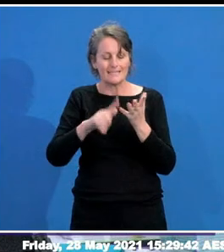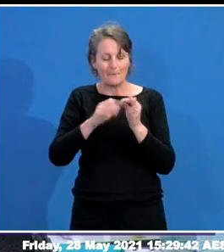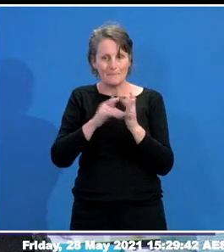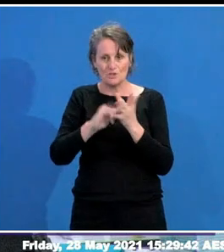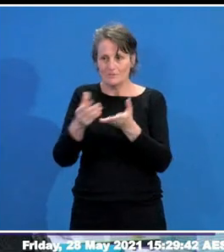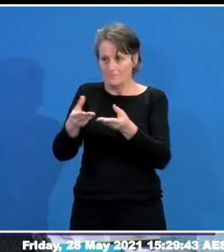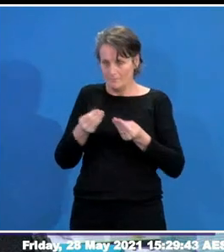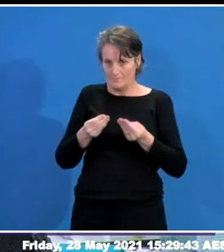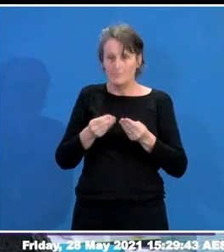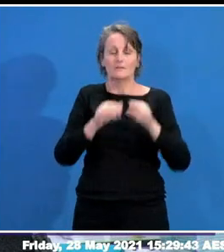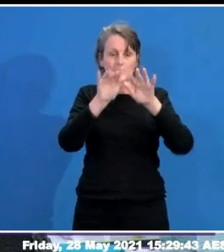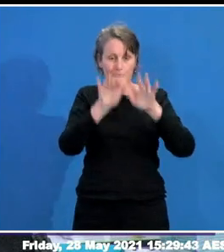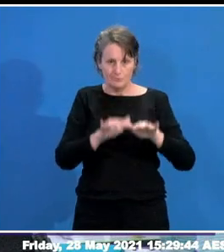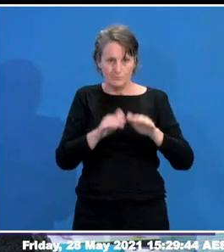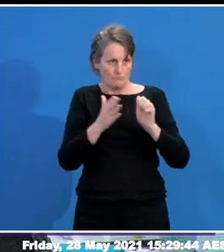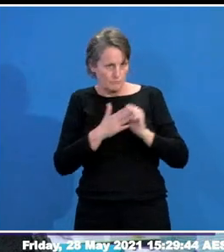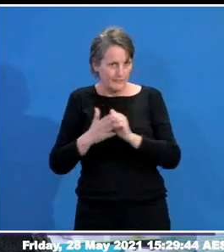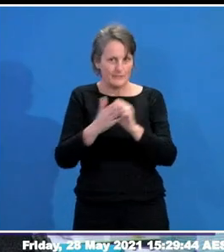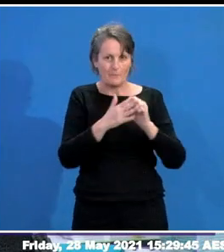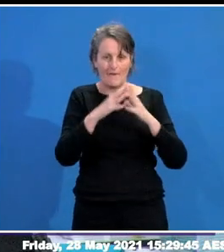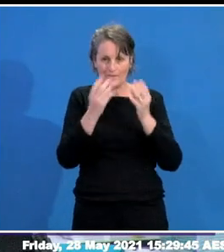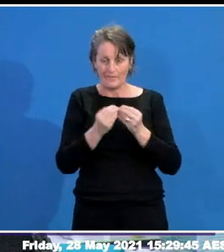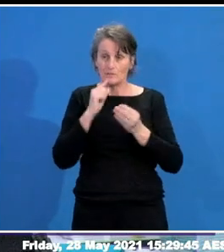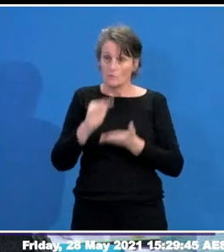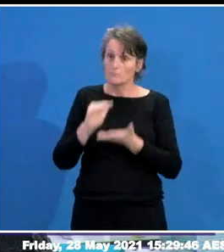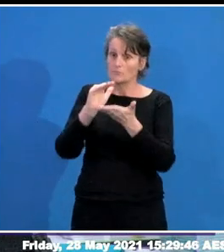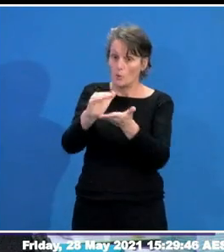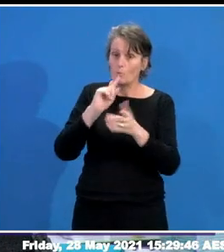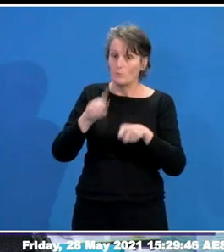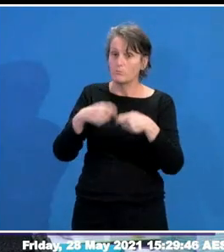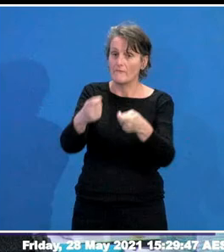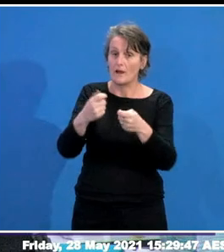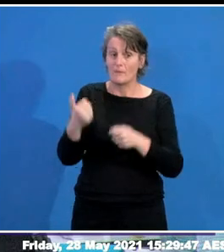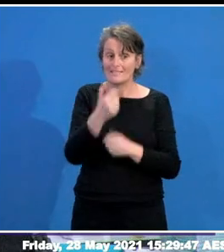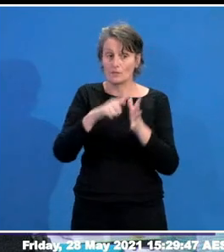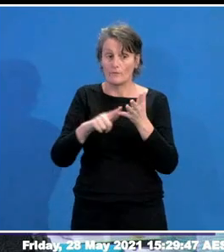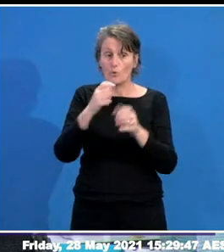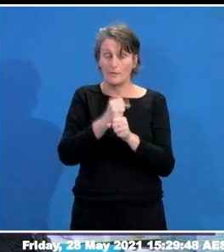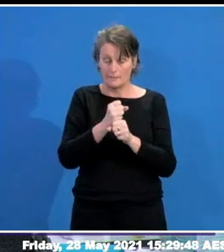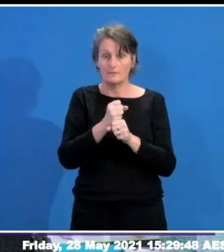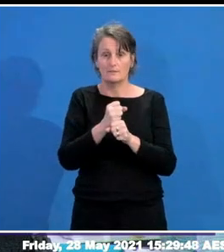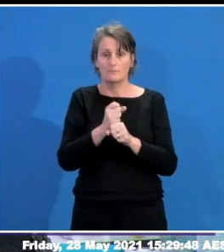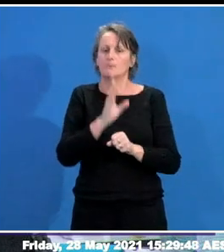By 6 August 2021, these submissions will be provided on a confidential basis to